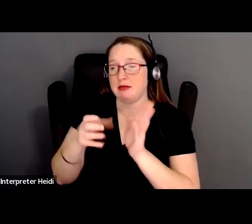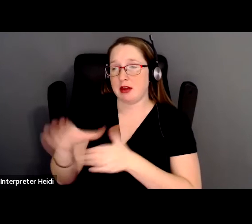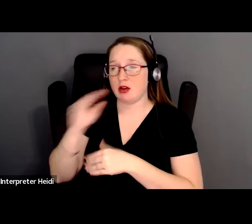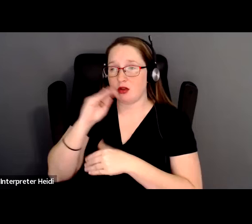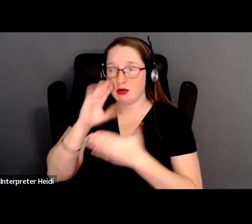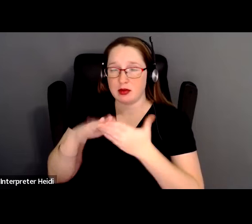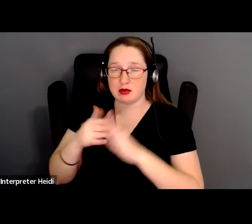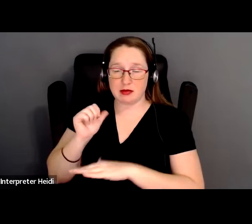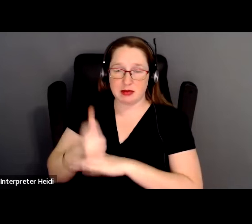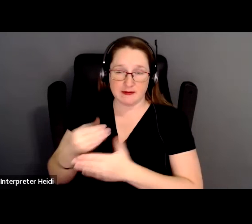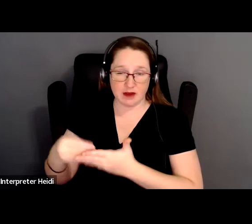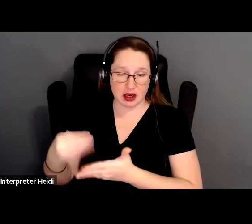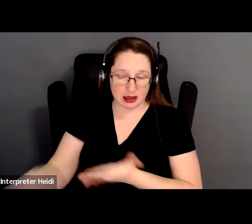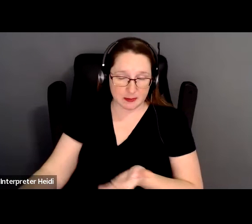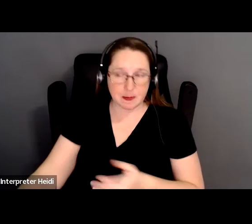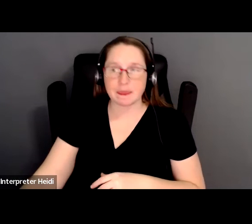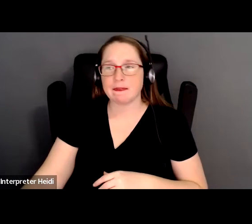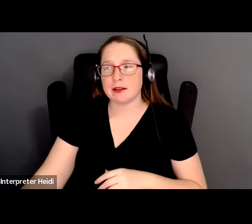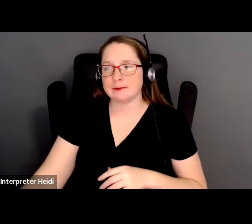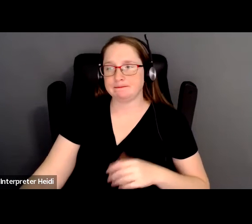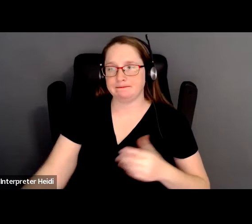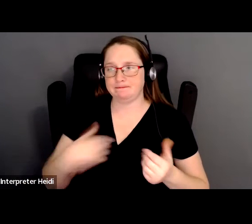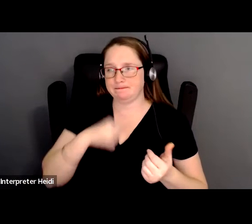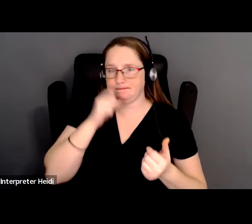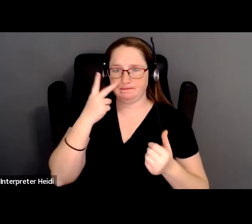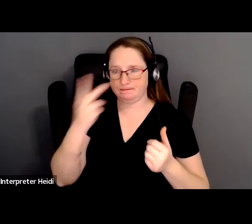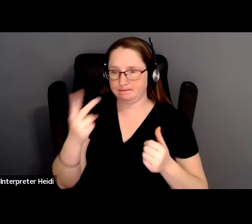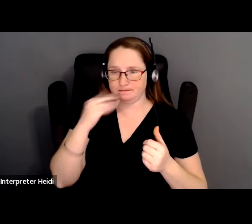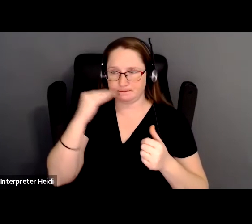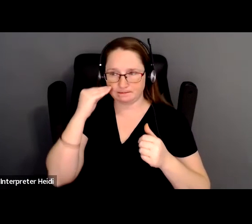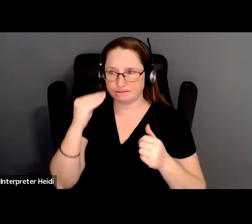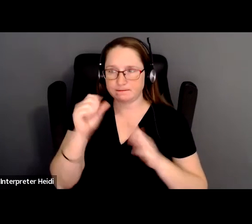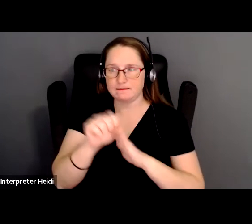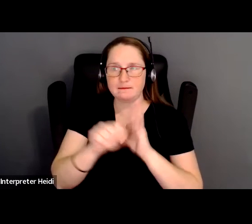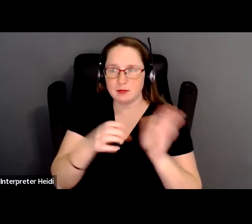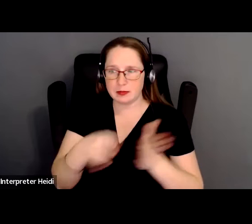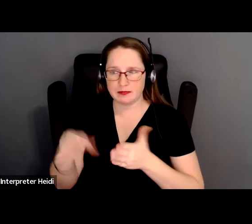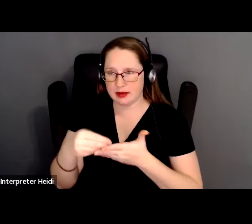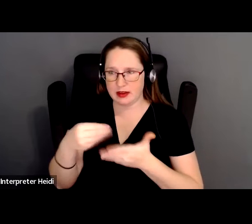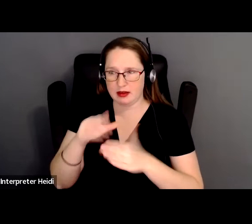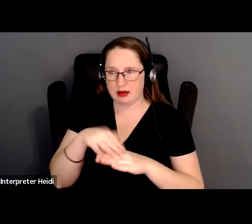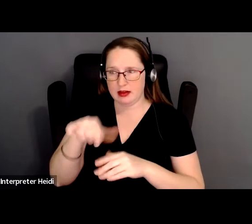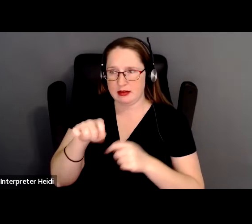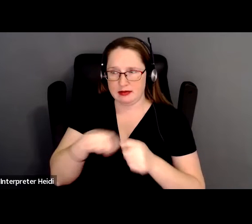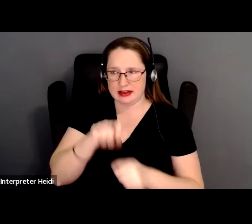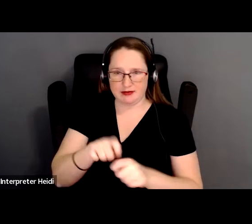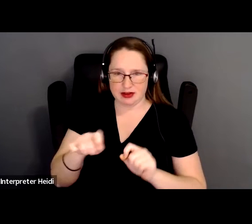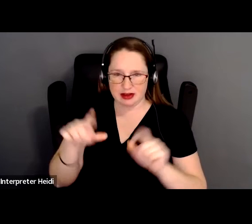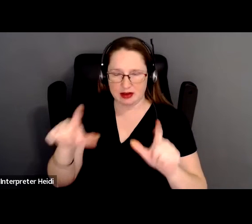services funding and we are not showing the home and community State plan Funding on this particular slide. Next slide. Please.